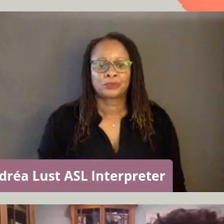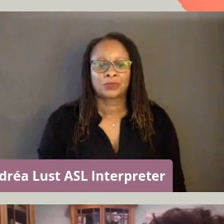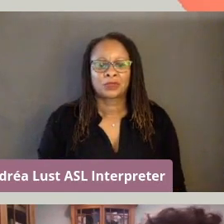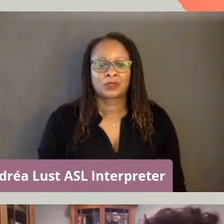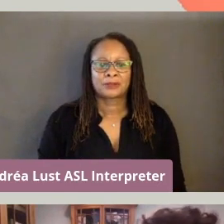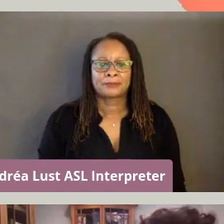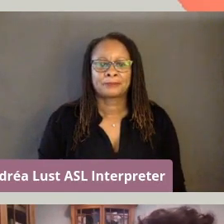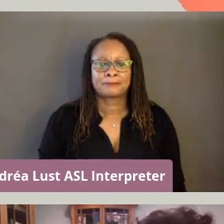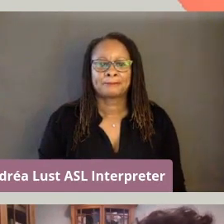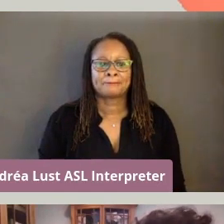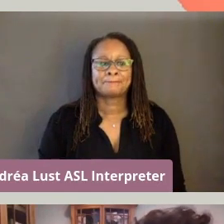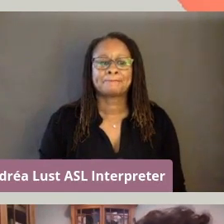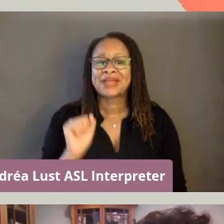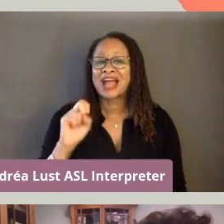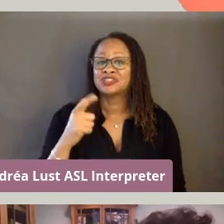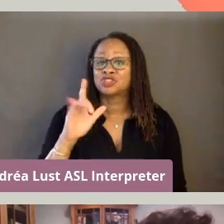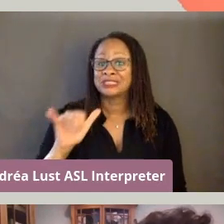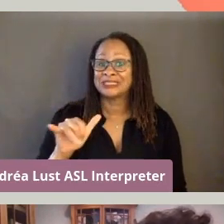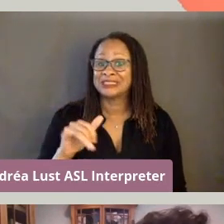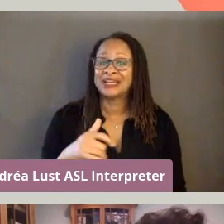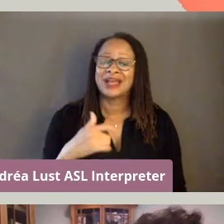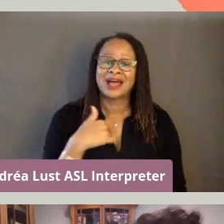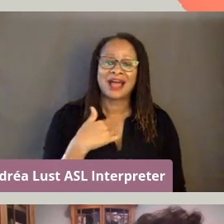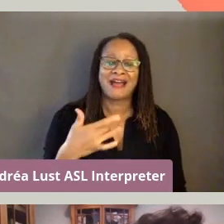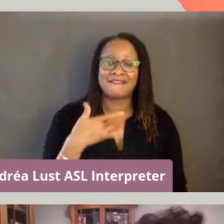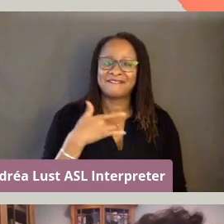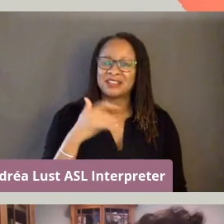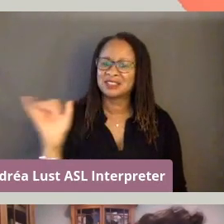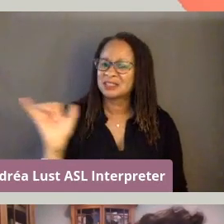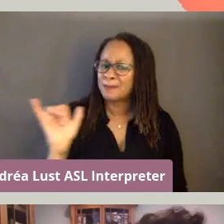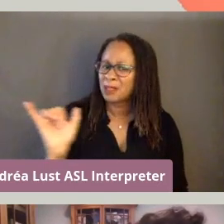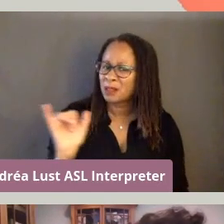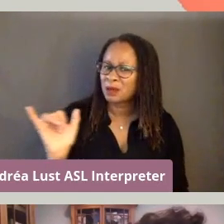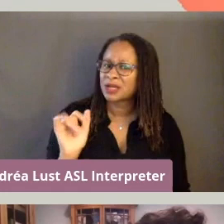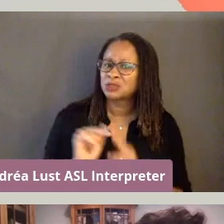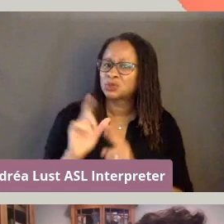Yeah, I feel very similar to Set in that,